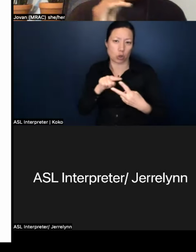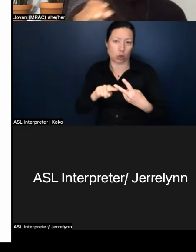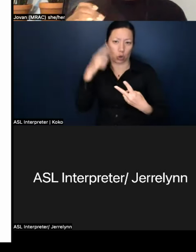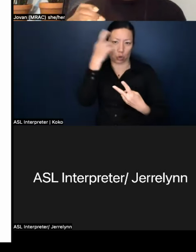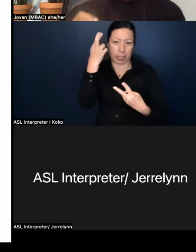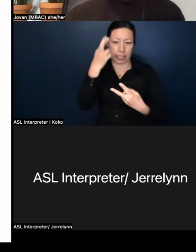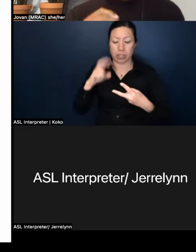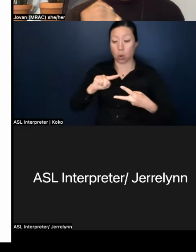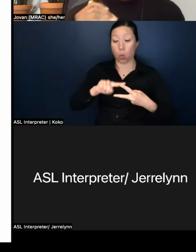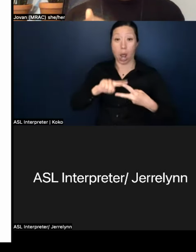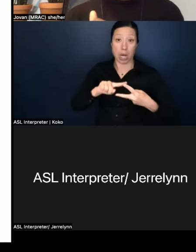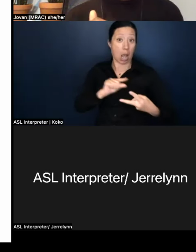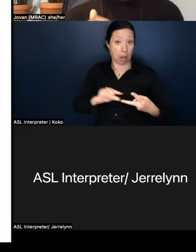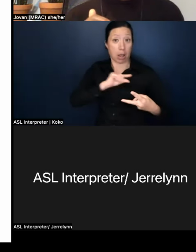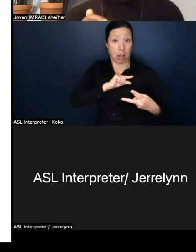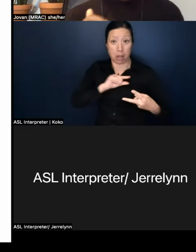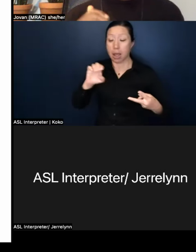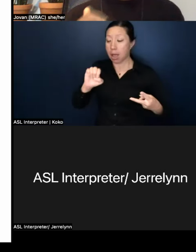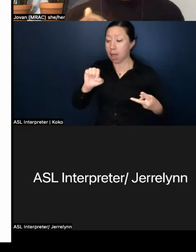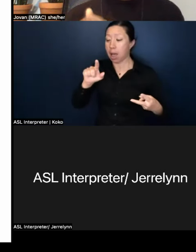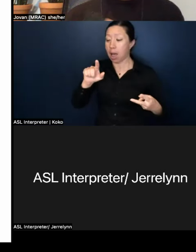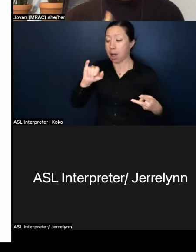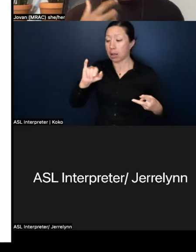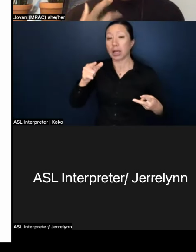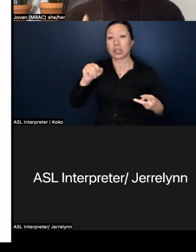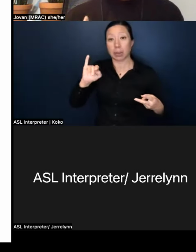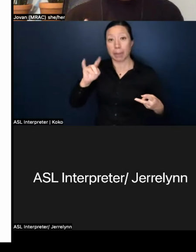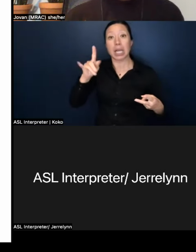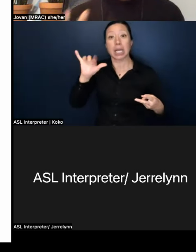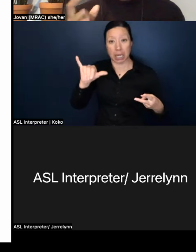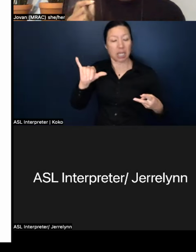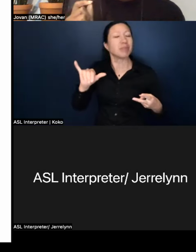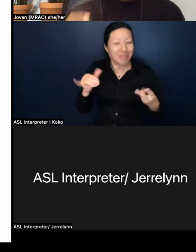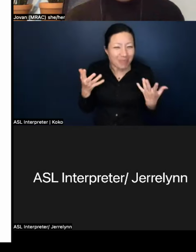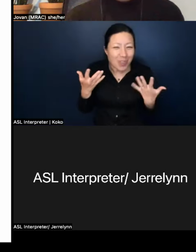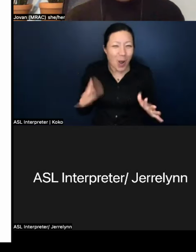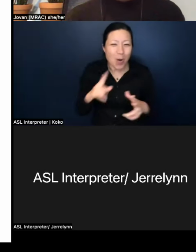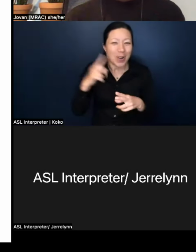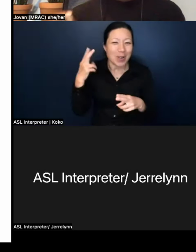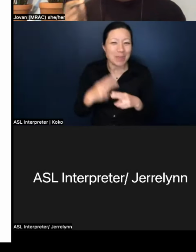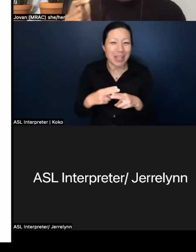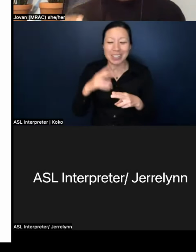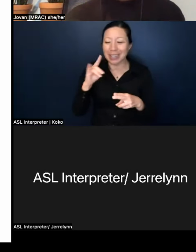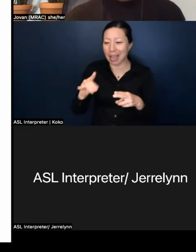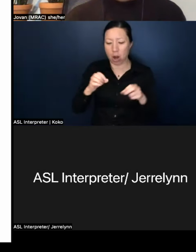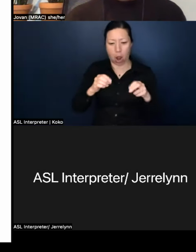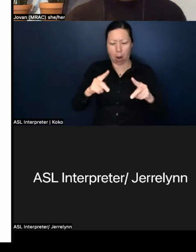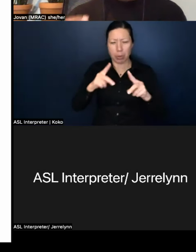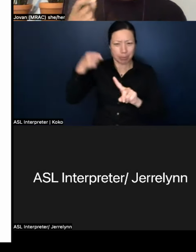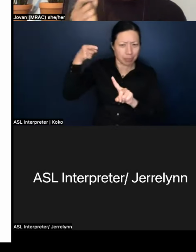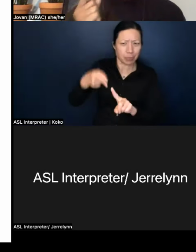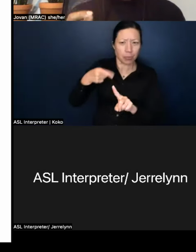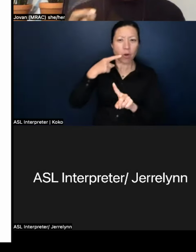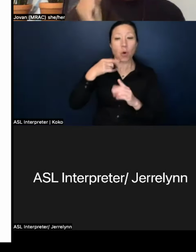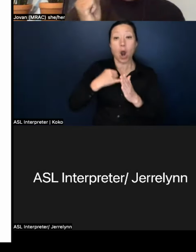As we've stated, this is a opportunity specific to artists in the region and culture bearers. So we want,